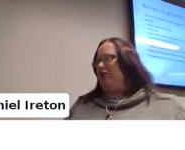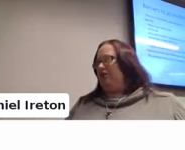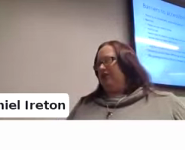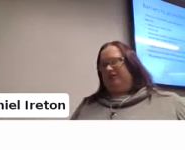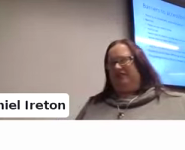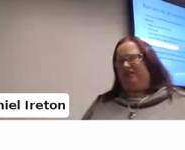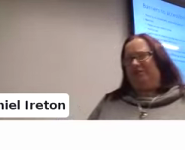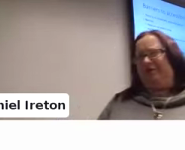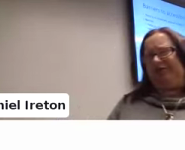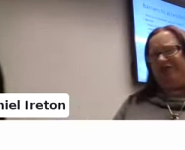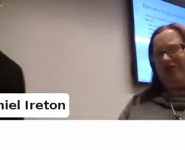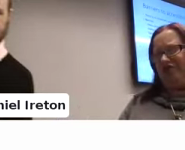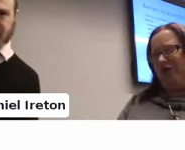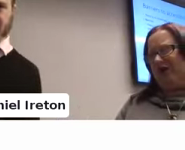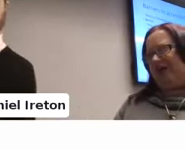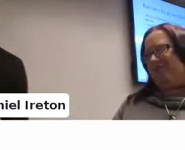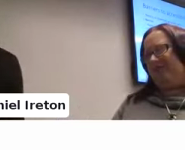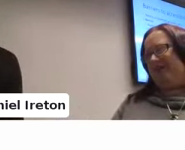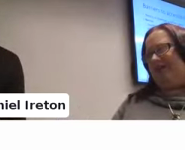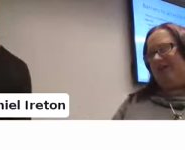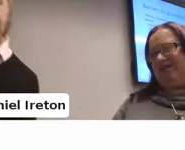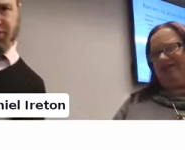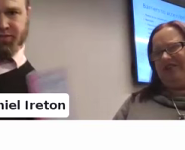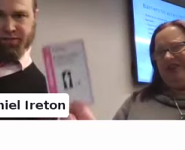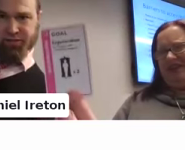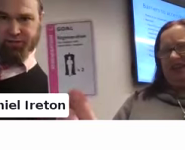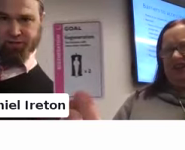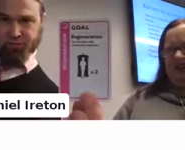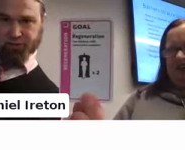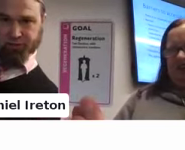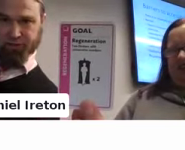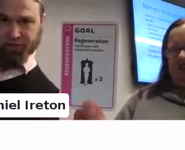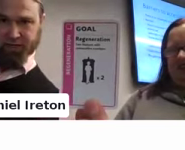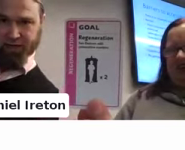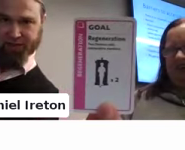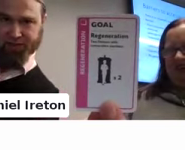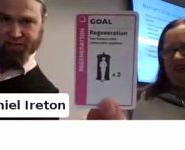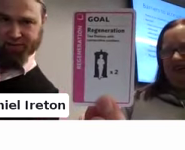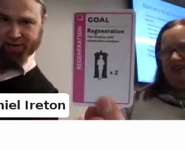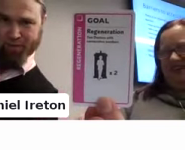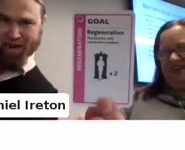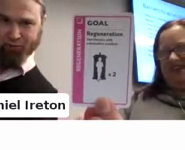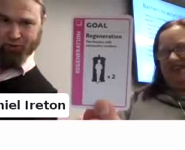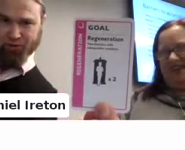Because actually you don't know what the rules are until people start drawing and playing cards.